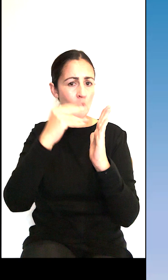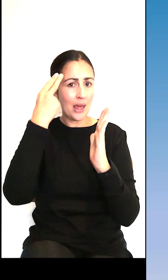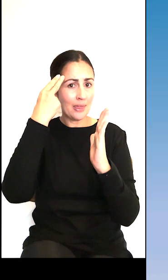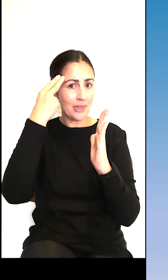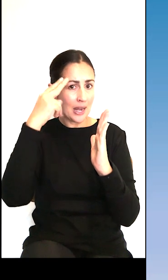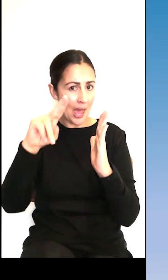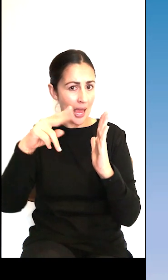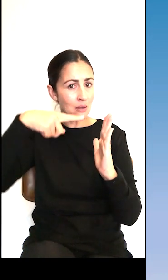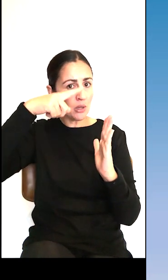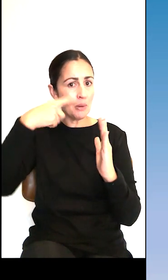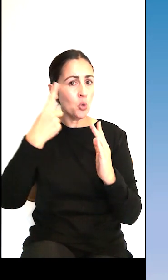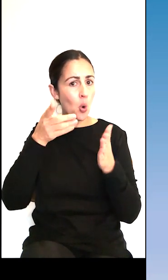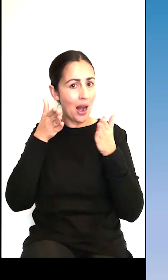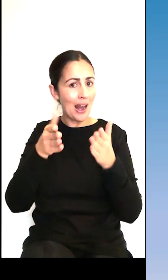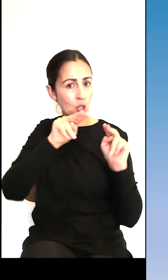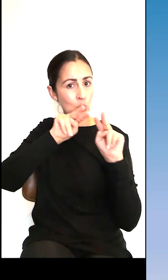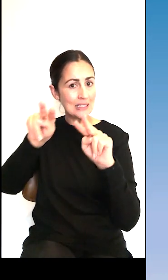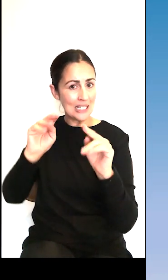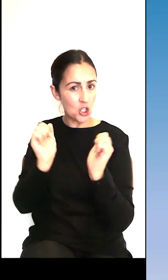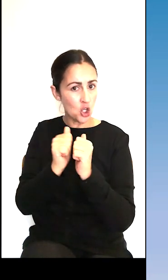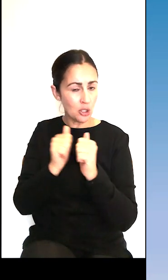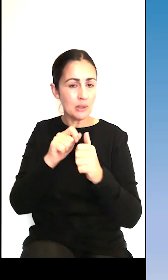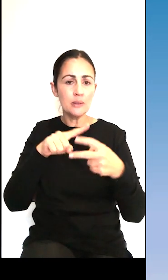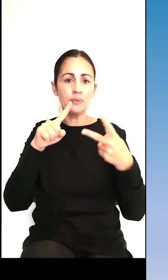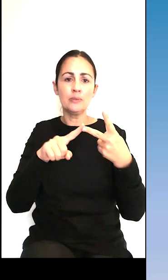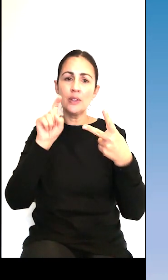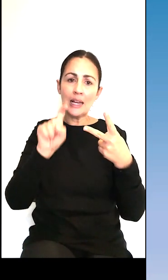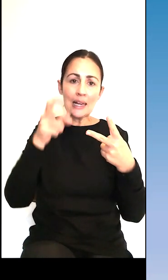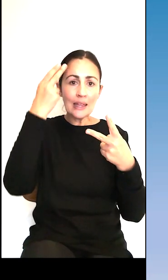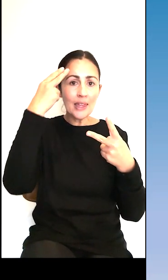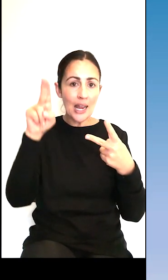the advance care planning documents, which you can then add into the My Health Record.